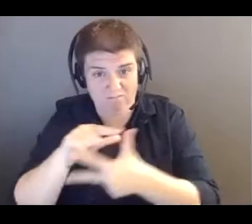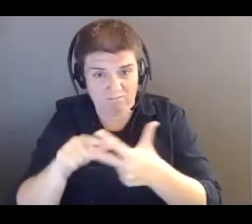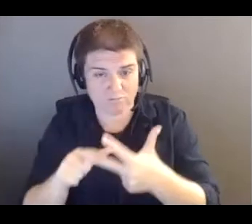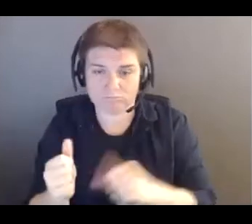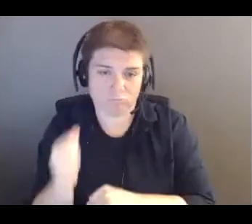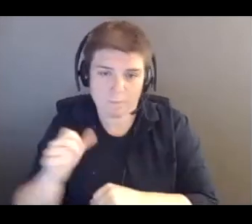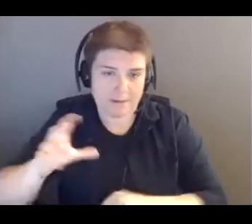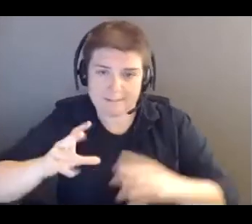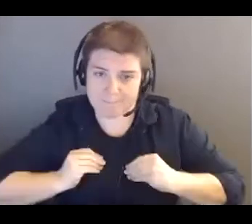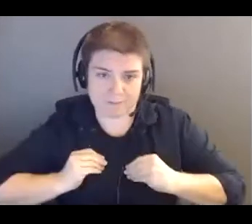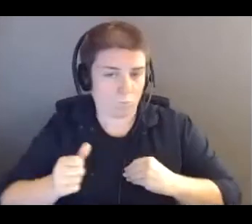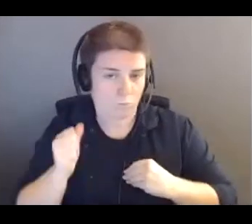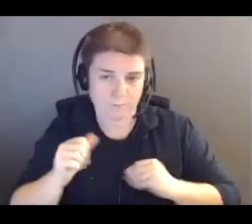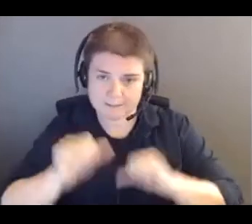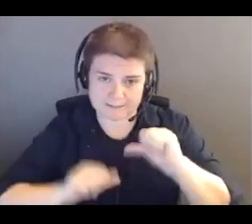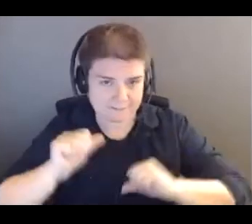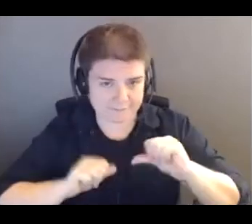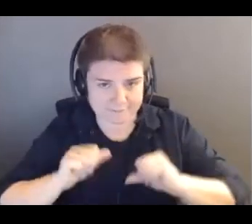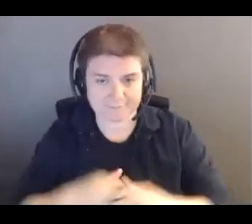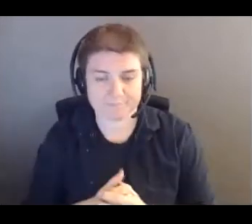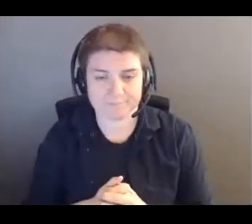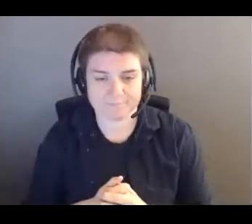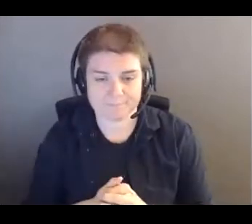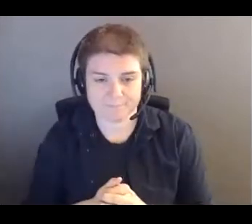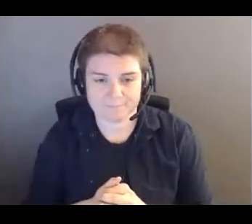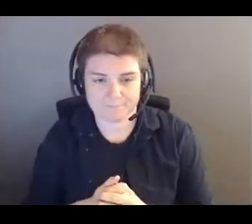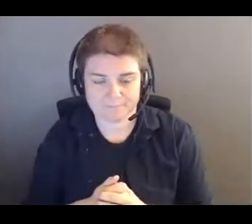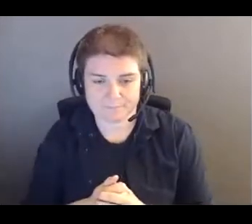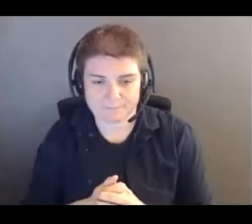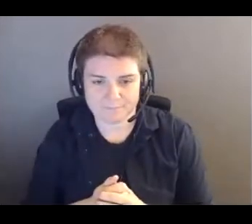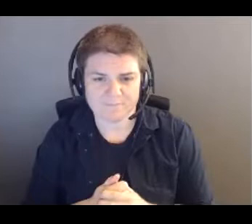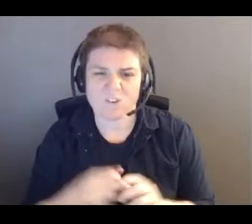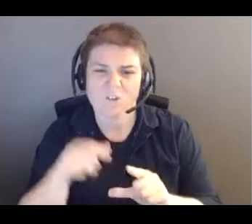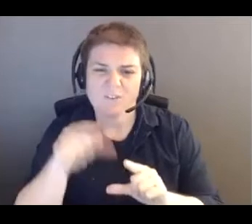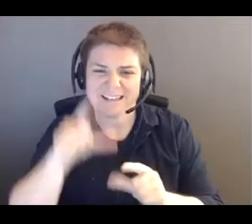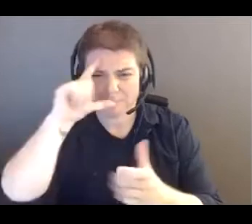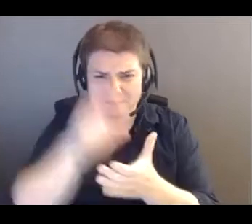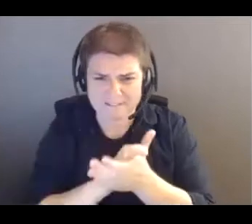to assessment. Nothing about us without us is the belief that if you are creating work